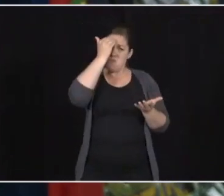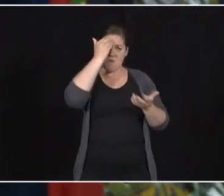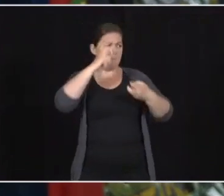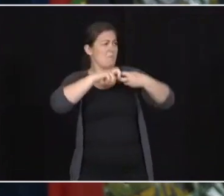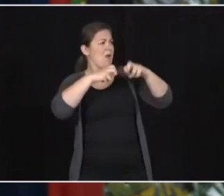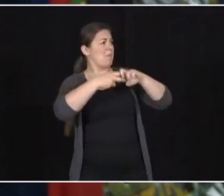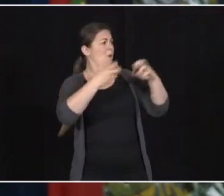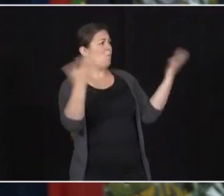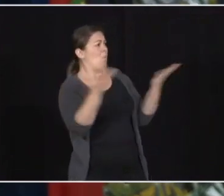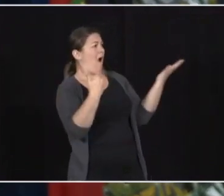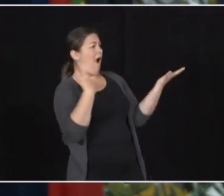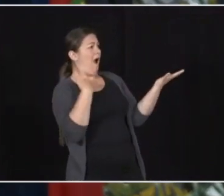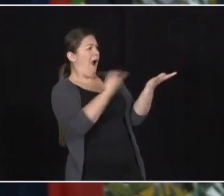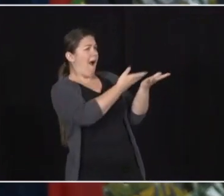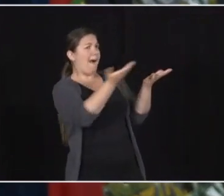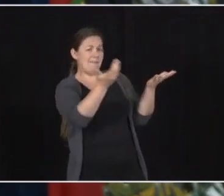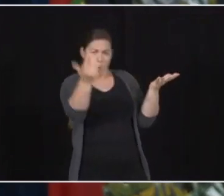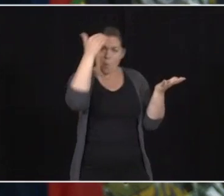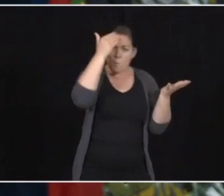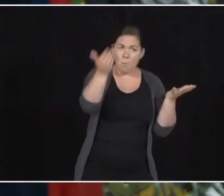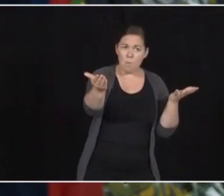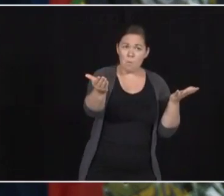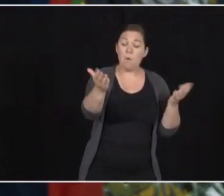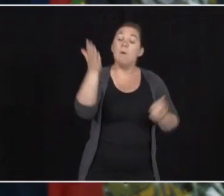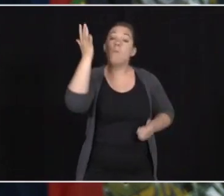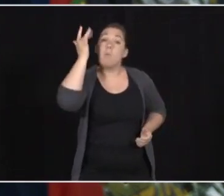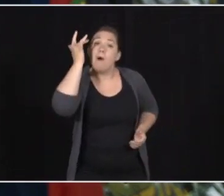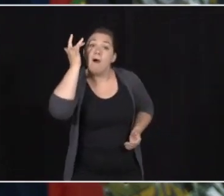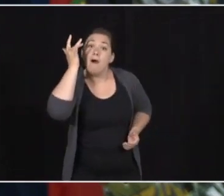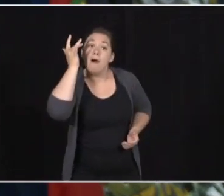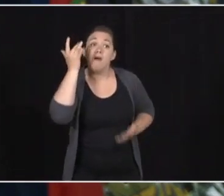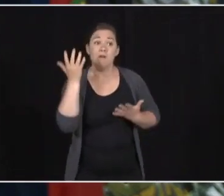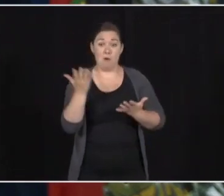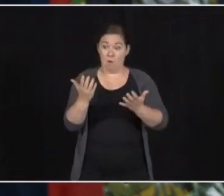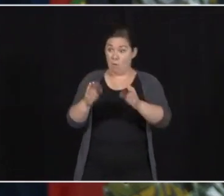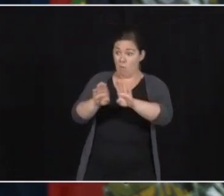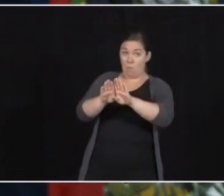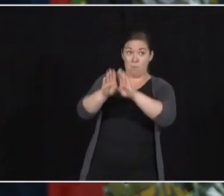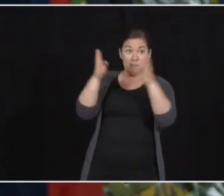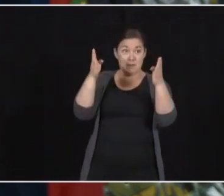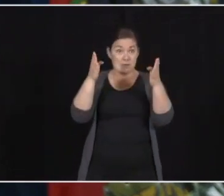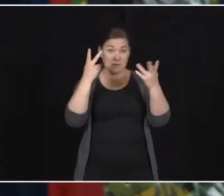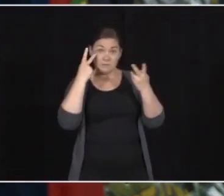Because it is only through openness and transparency that we can ensure